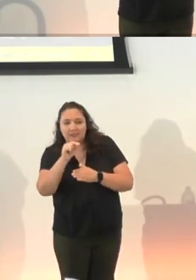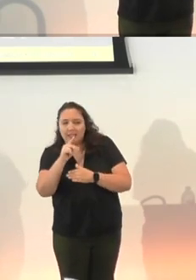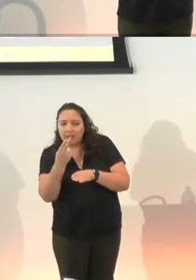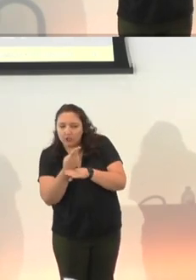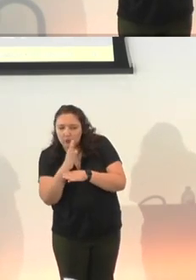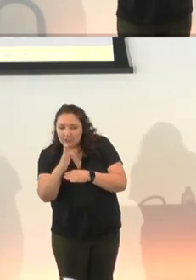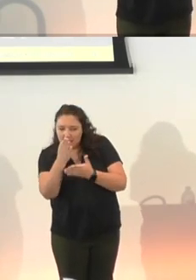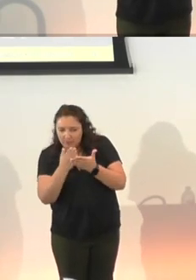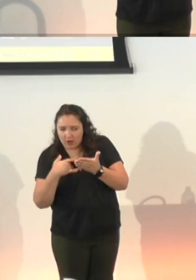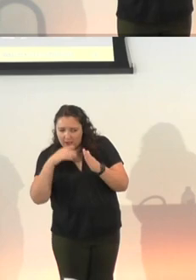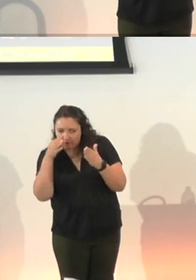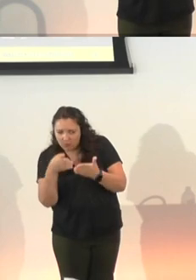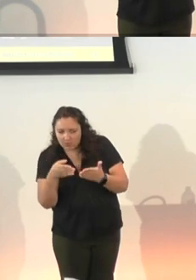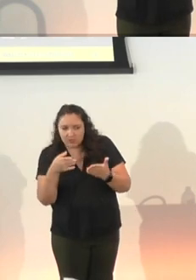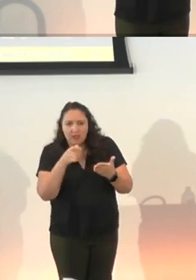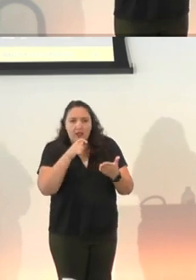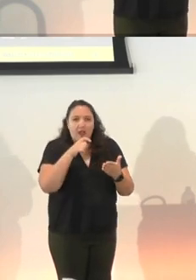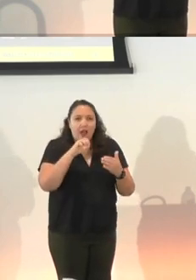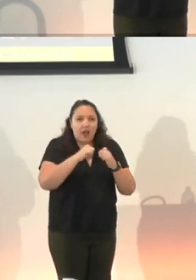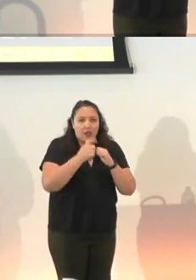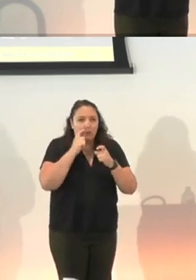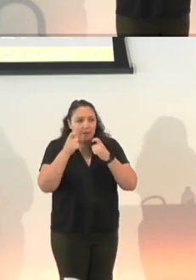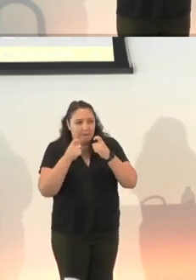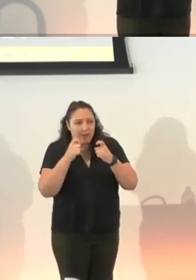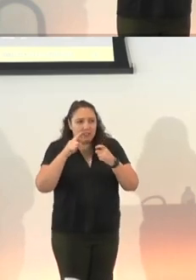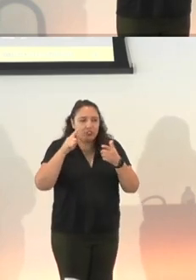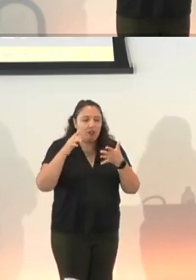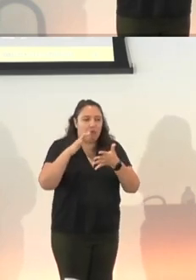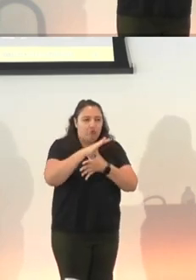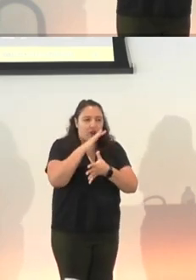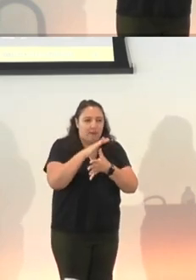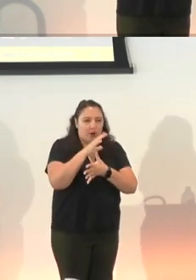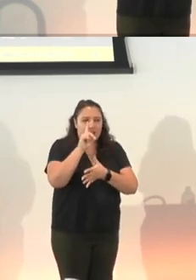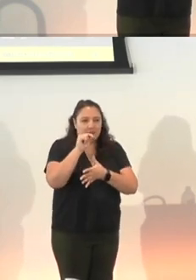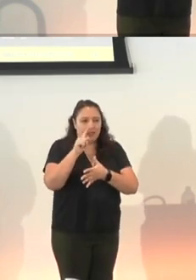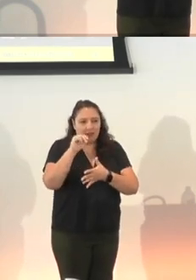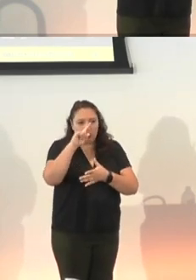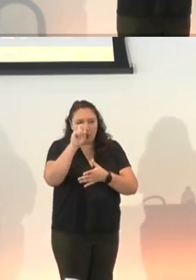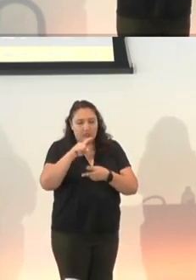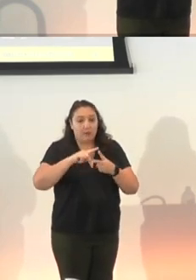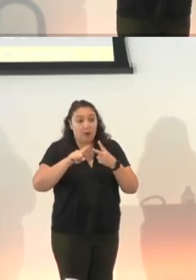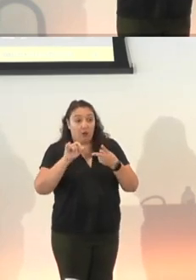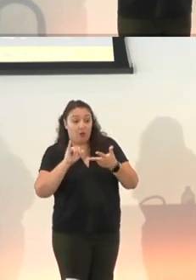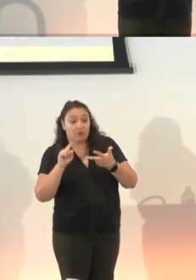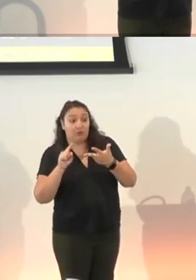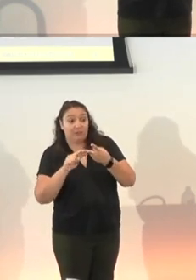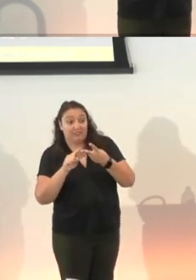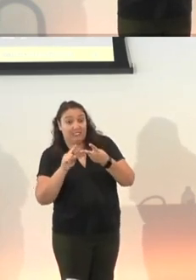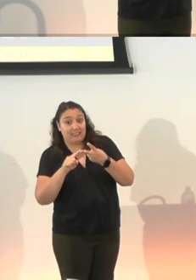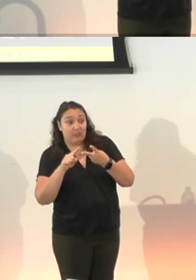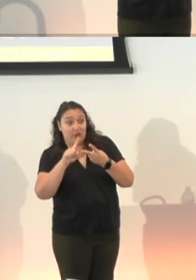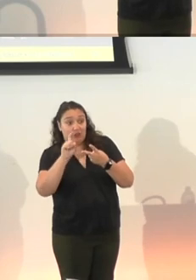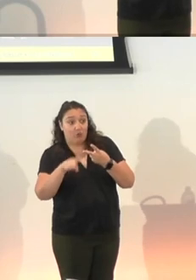how do we manage not only primary data questions coming in but secondary data questions? This is a